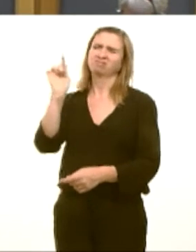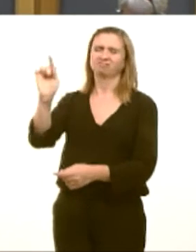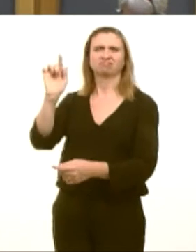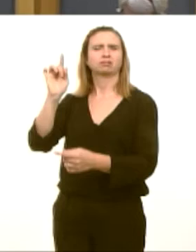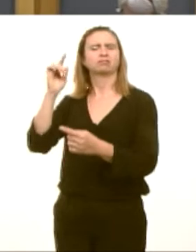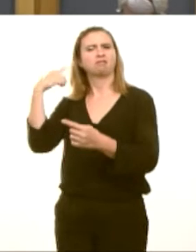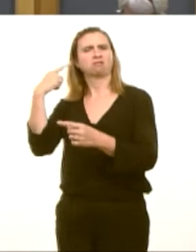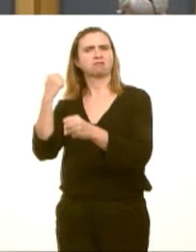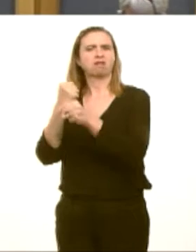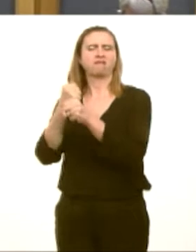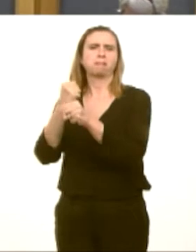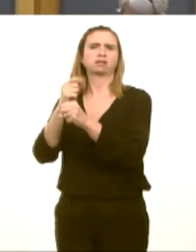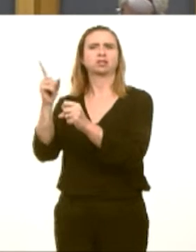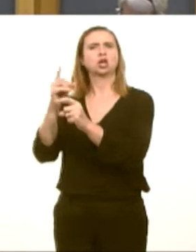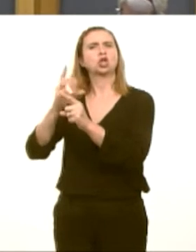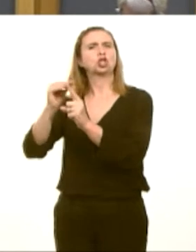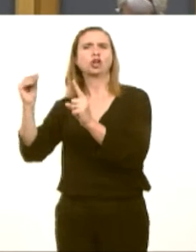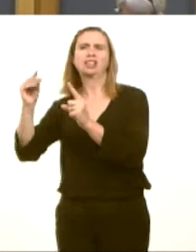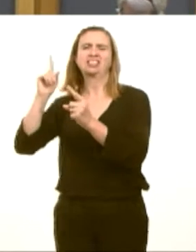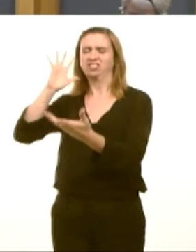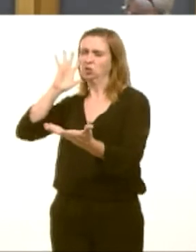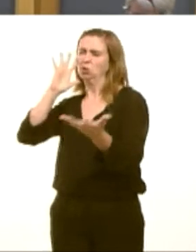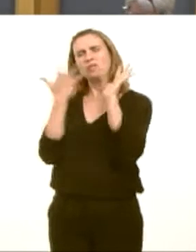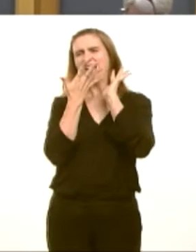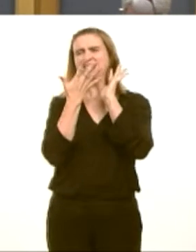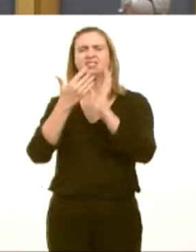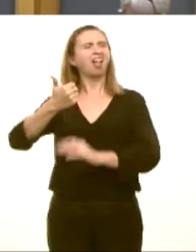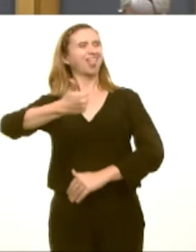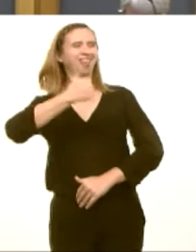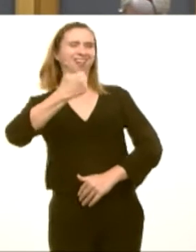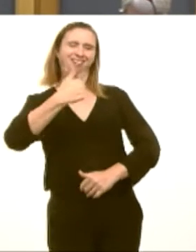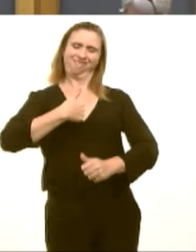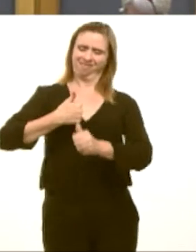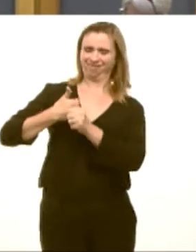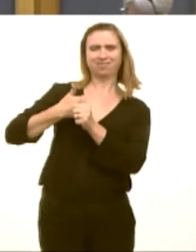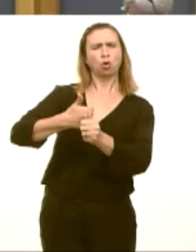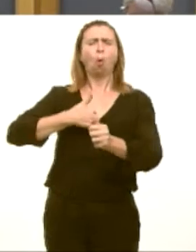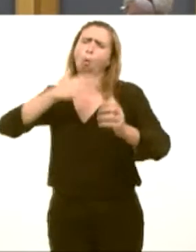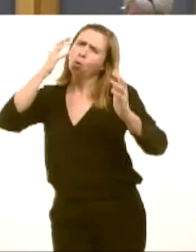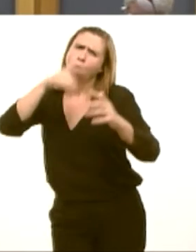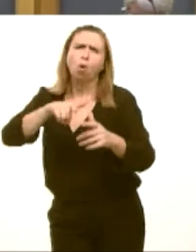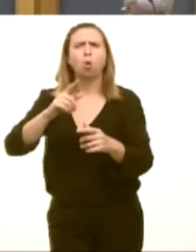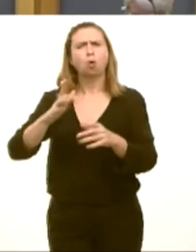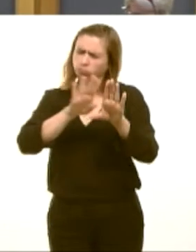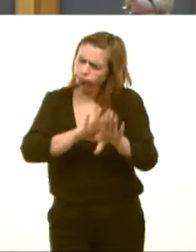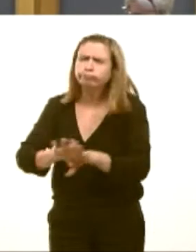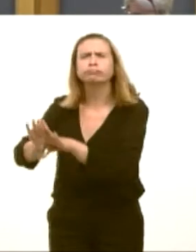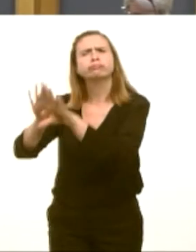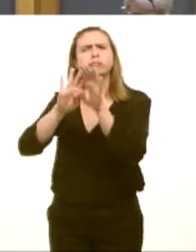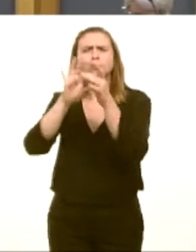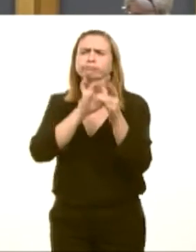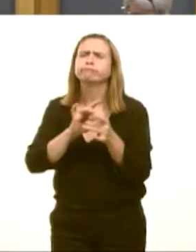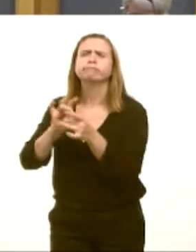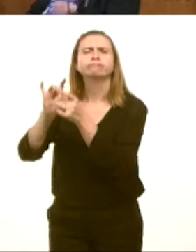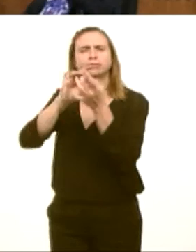and hypocrisy of the UK Toriesí supposed concern for a one-nation policy and strategy?